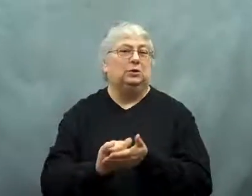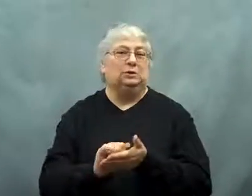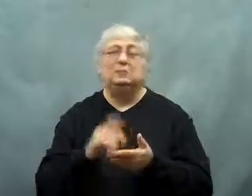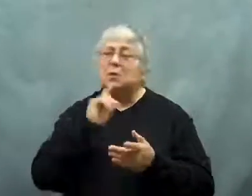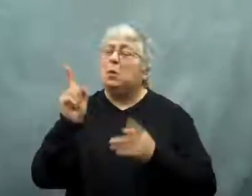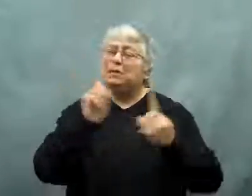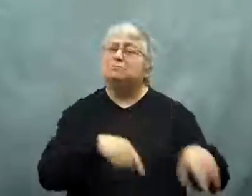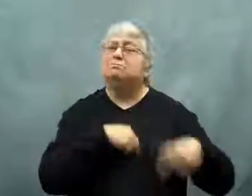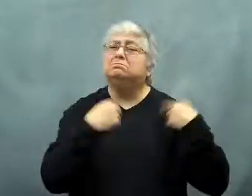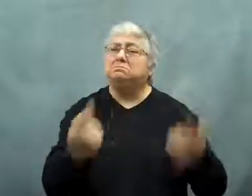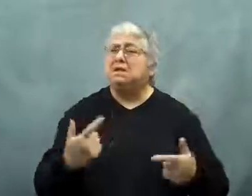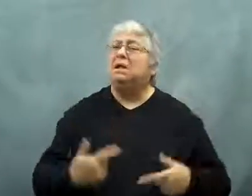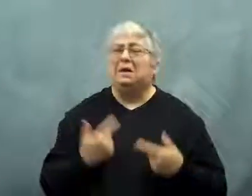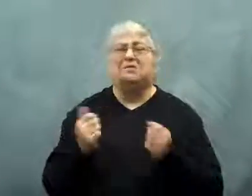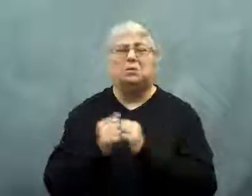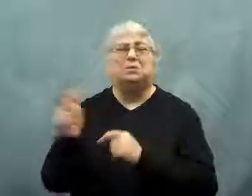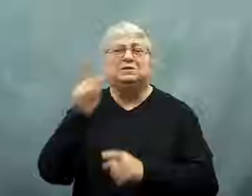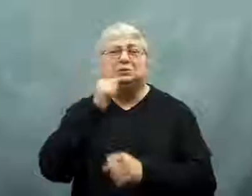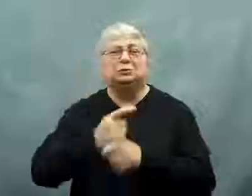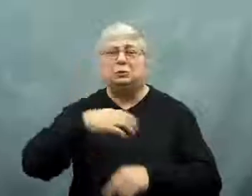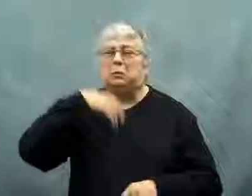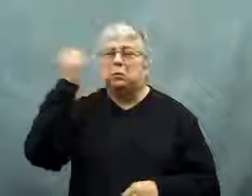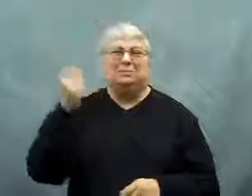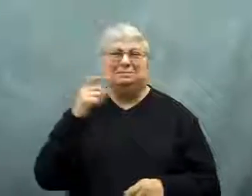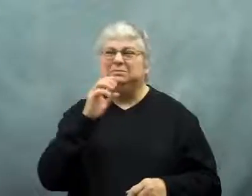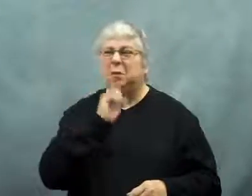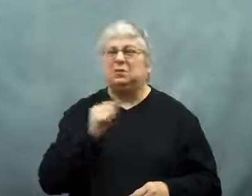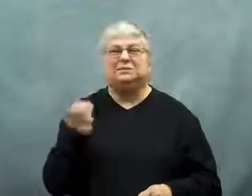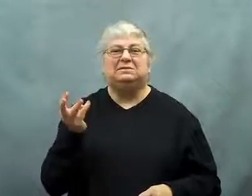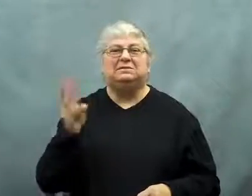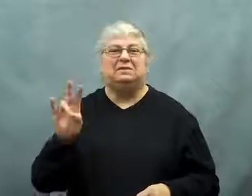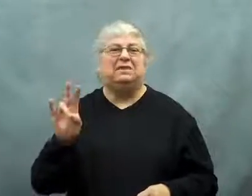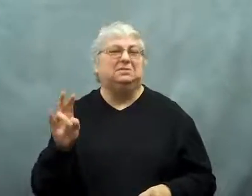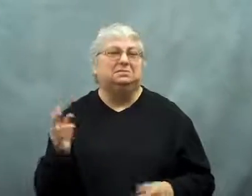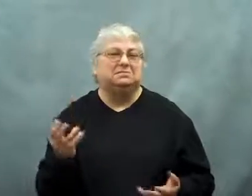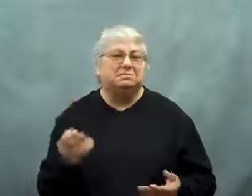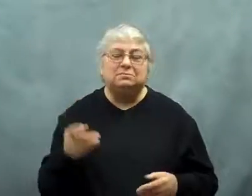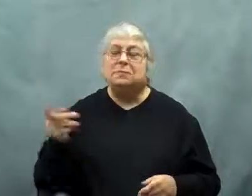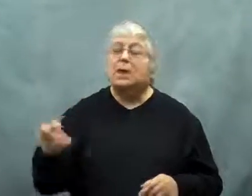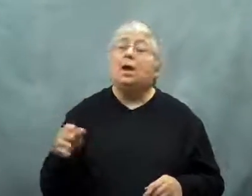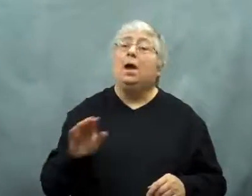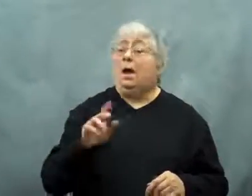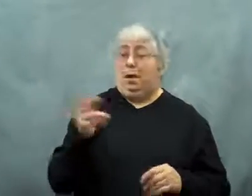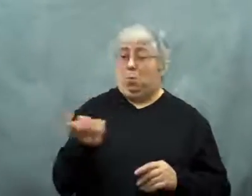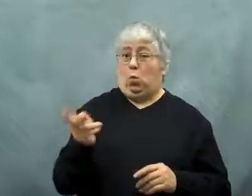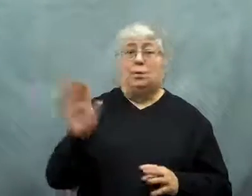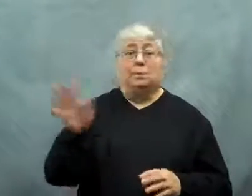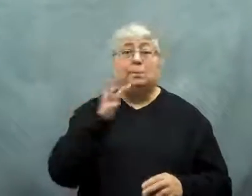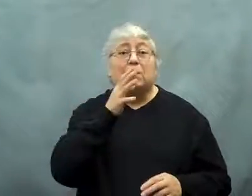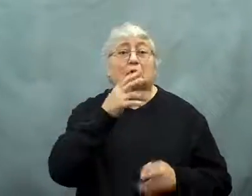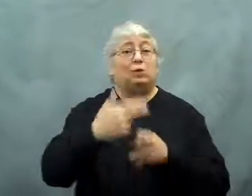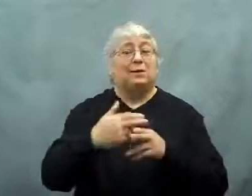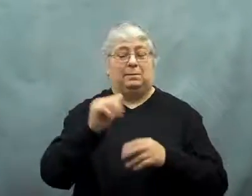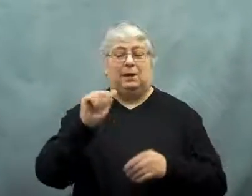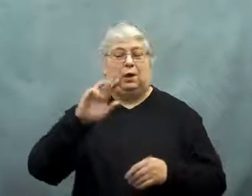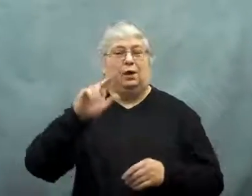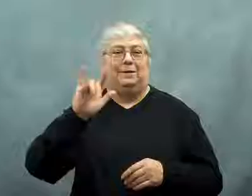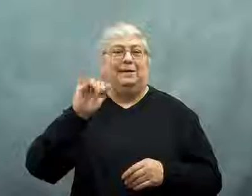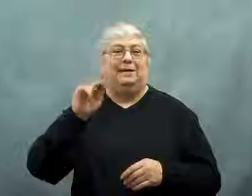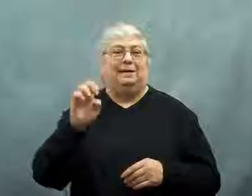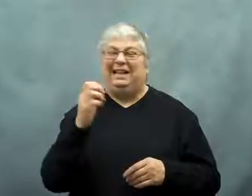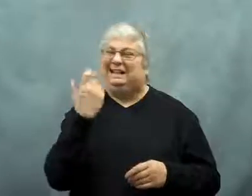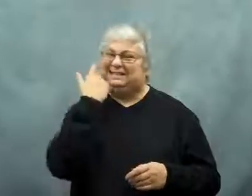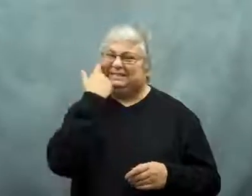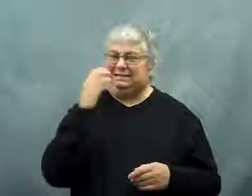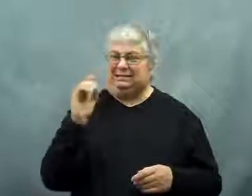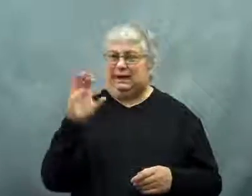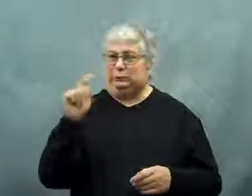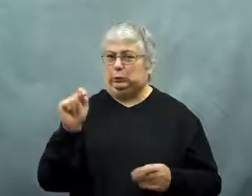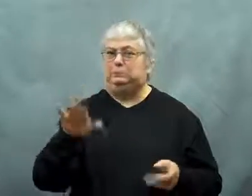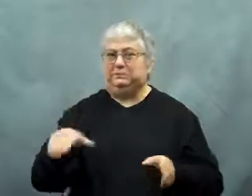He had been living with his older sister, Cheryl, who was 67 years old.